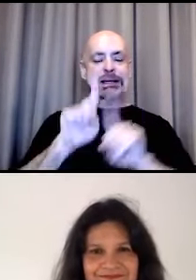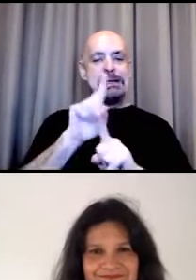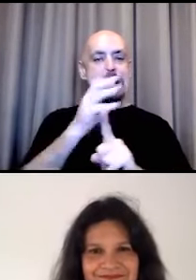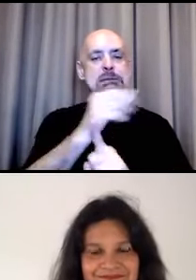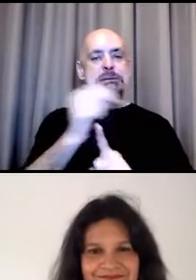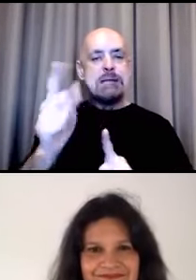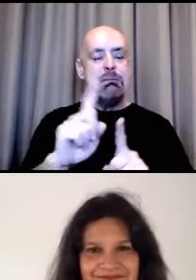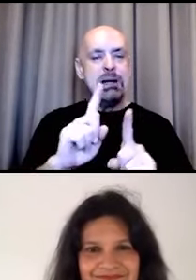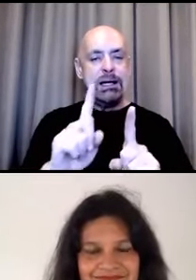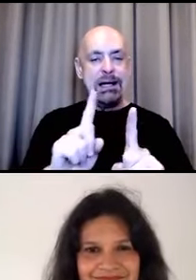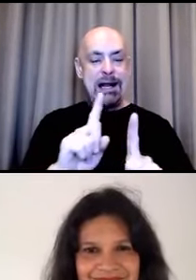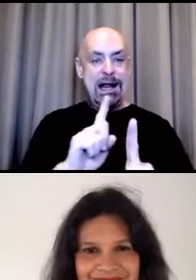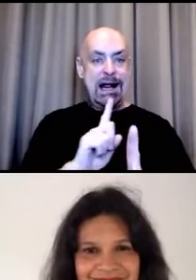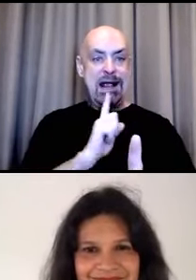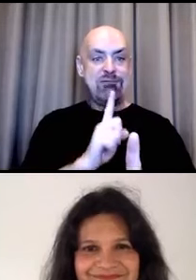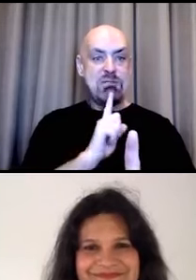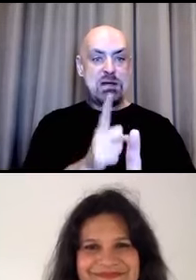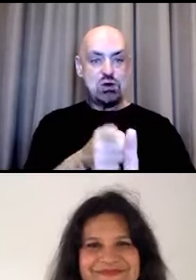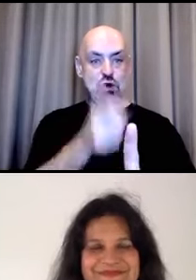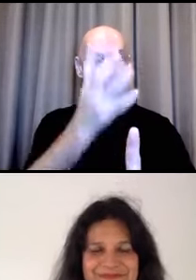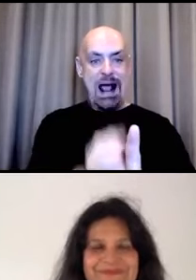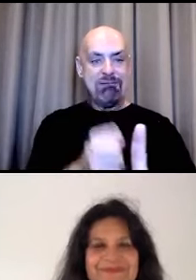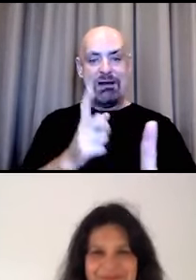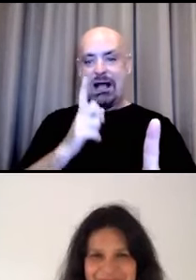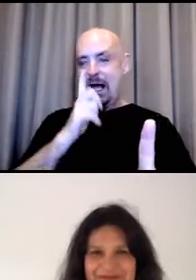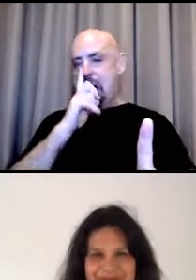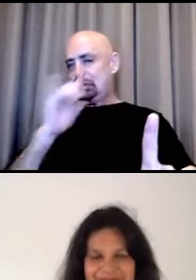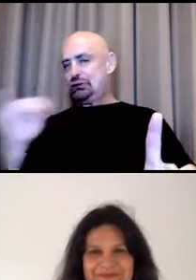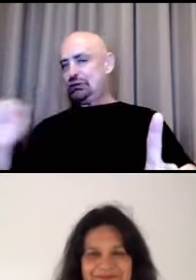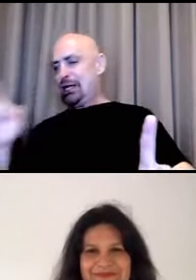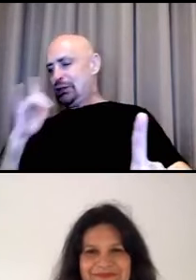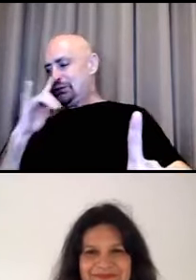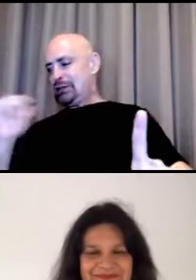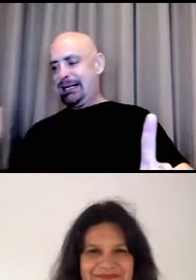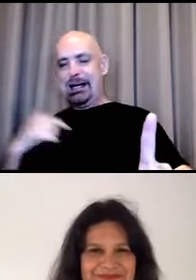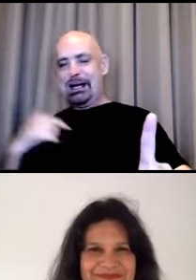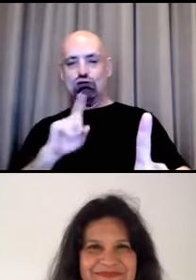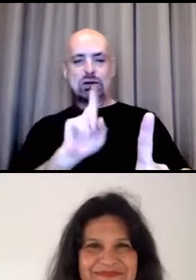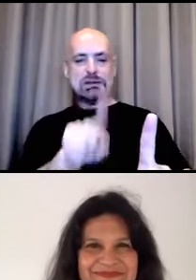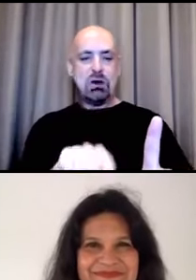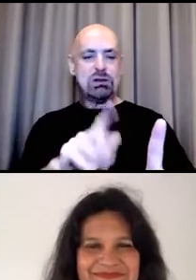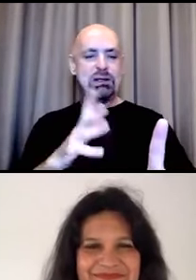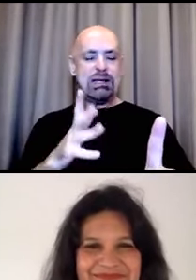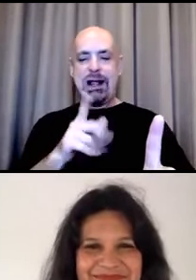, I did write an article in the Financial Times about exactly this